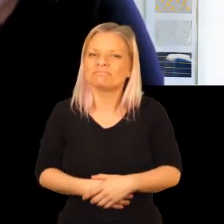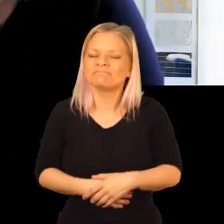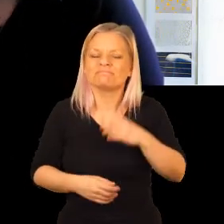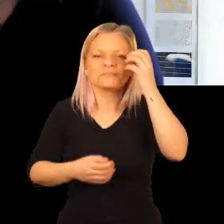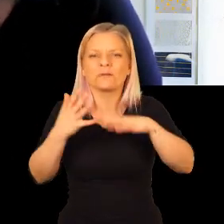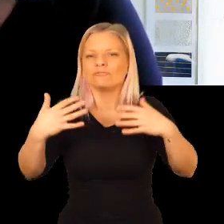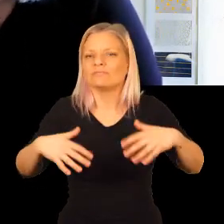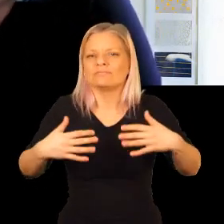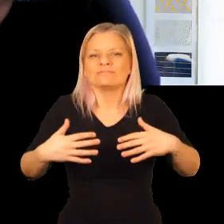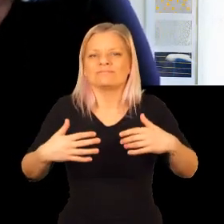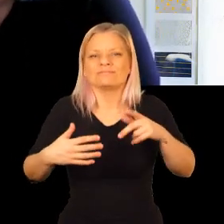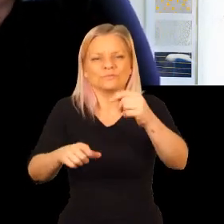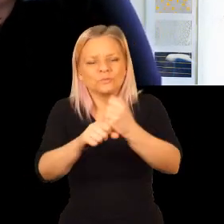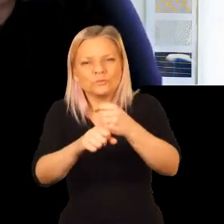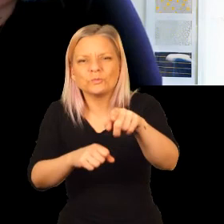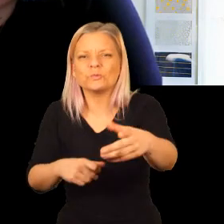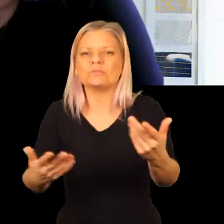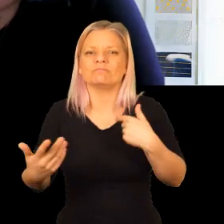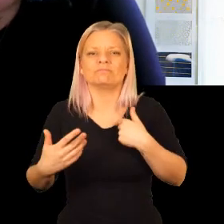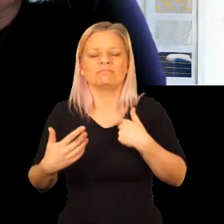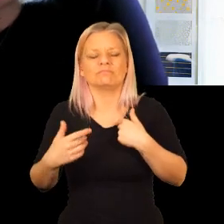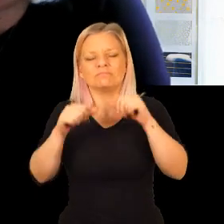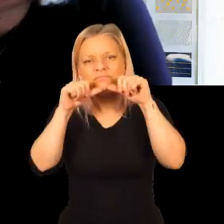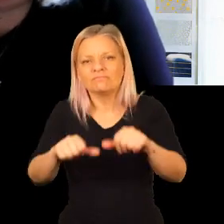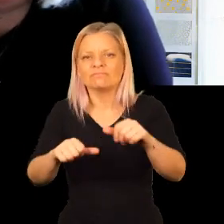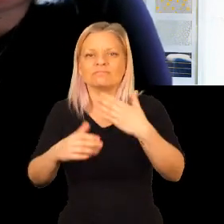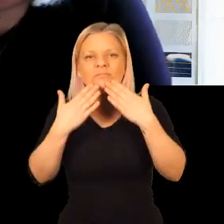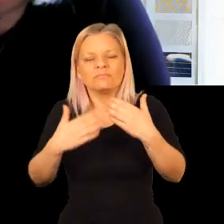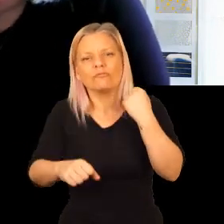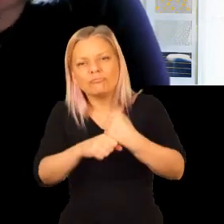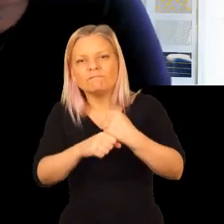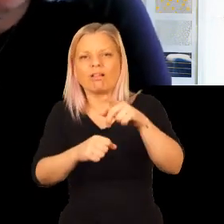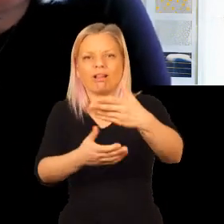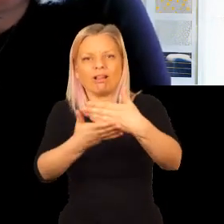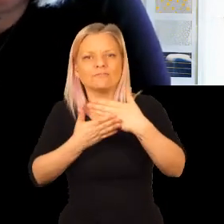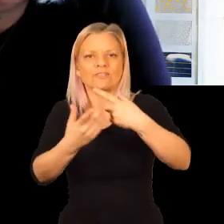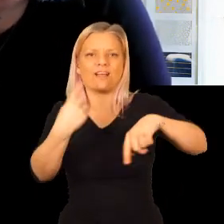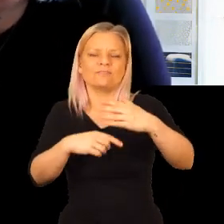how you've come to think and ex be even things that that we the way you have the way that you